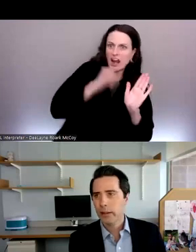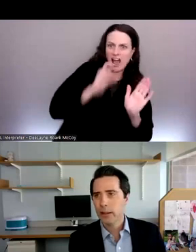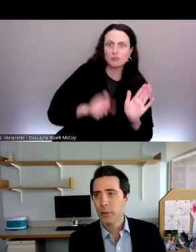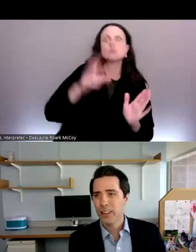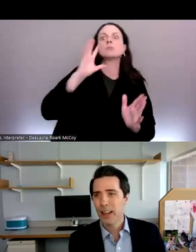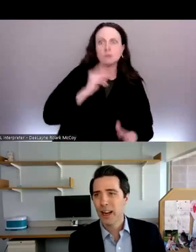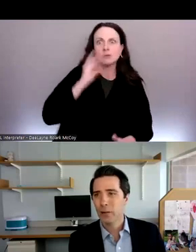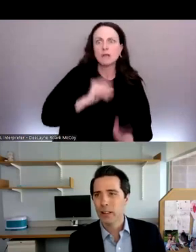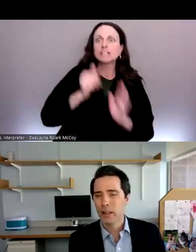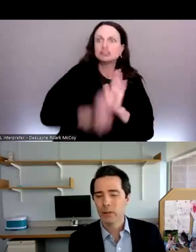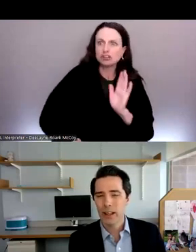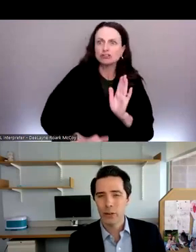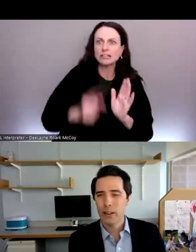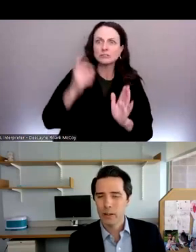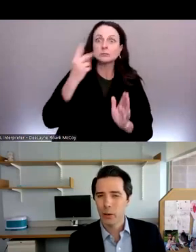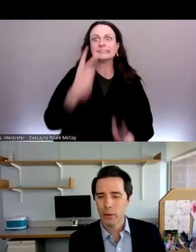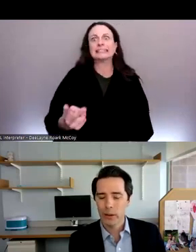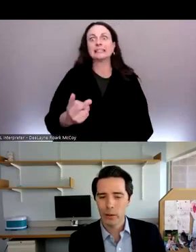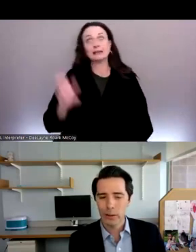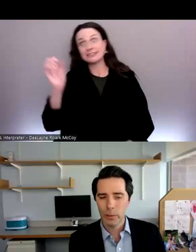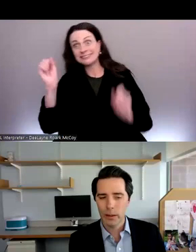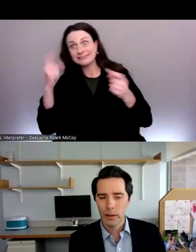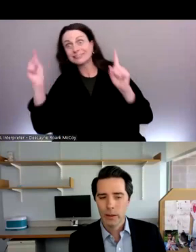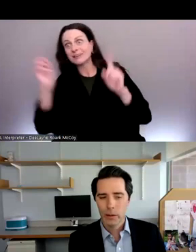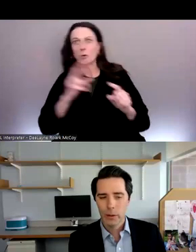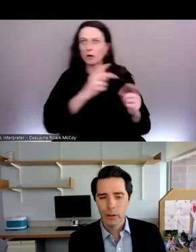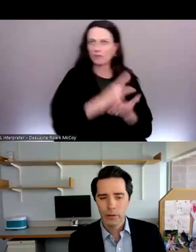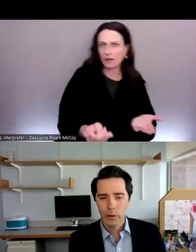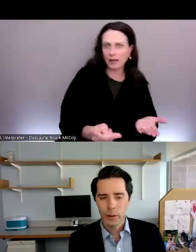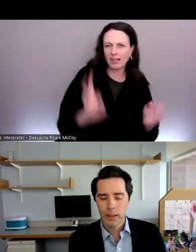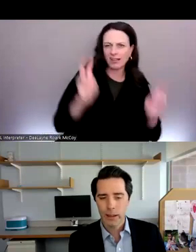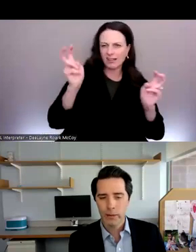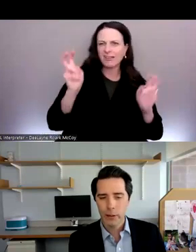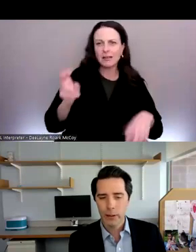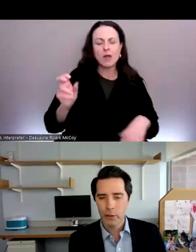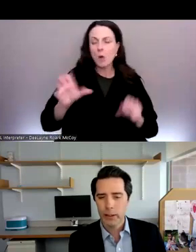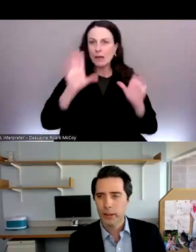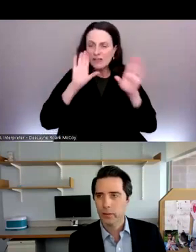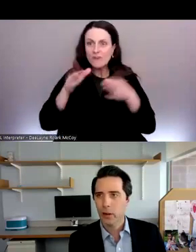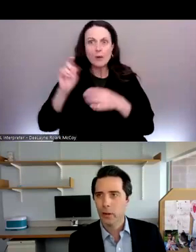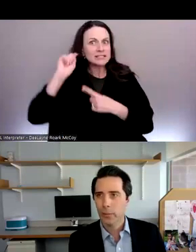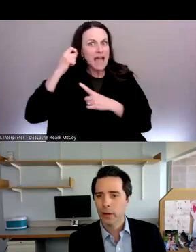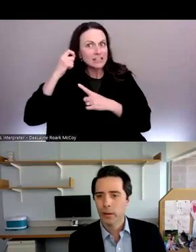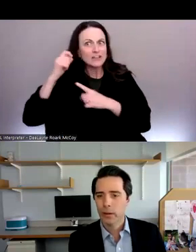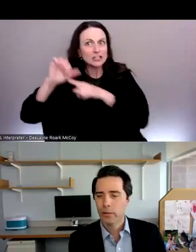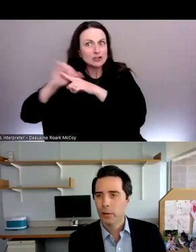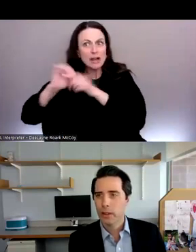think that someone's at a high risk of not doing as well with the cochlear implant we could focus the activation